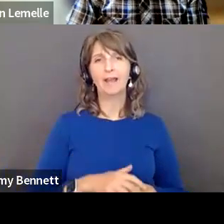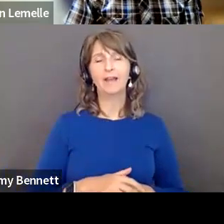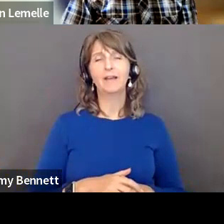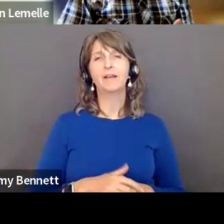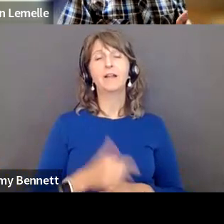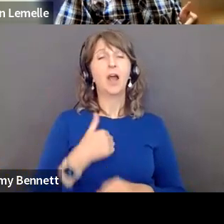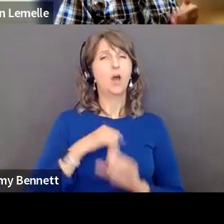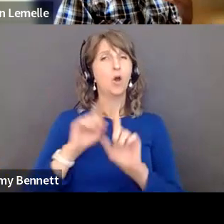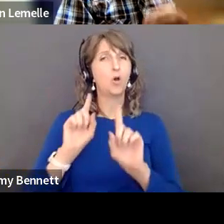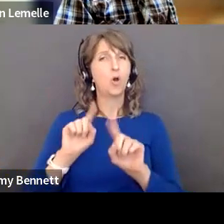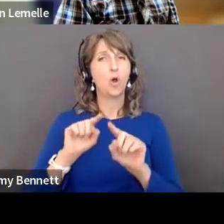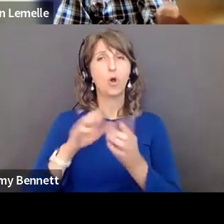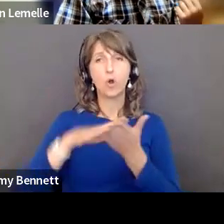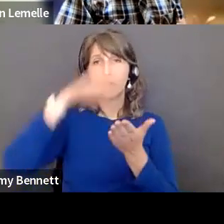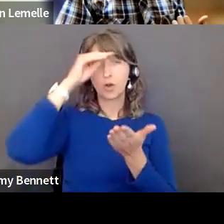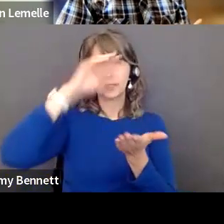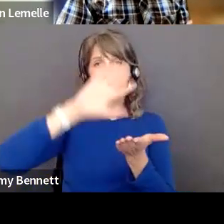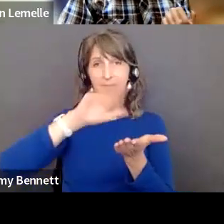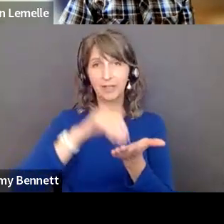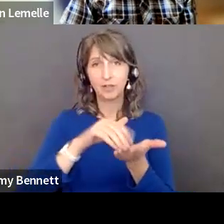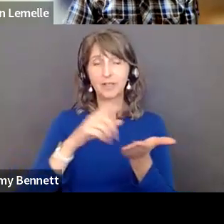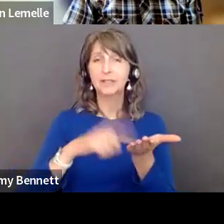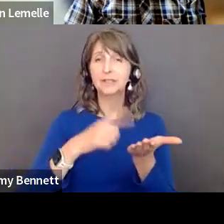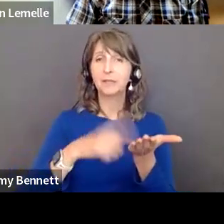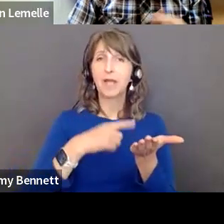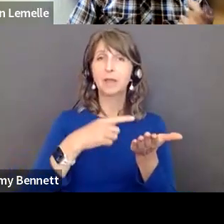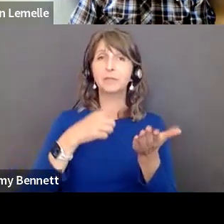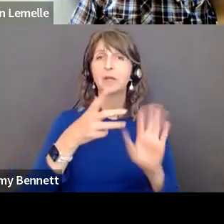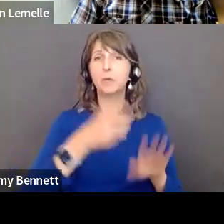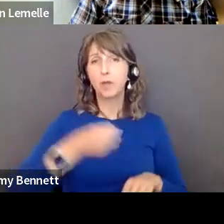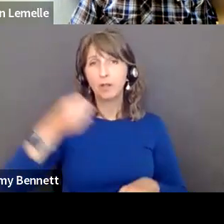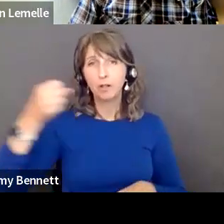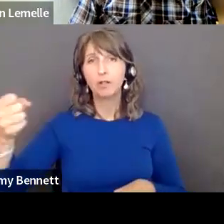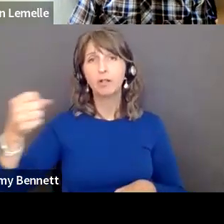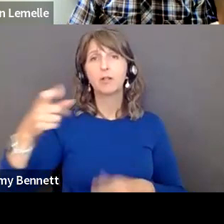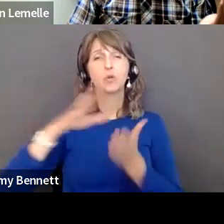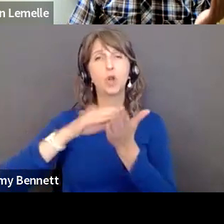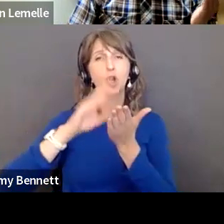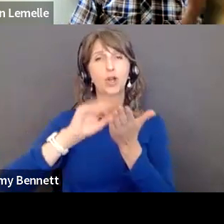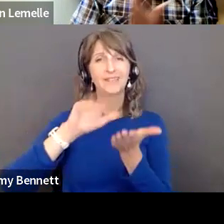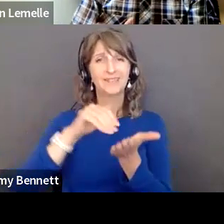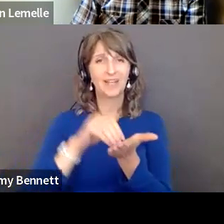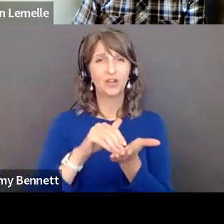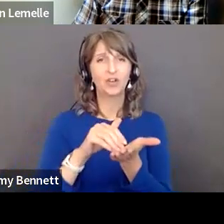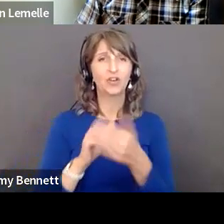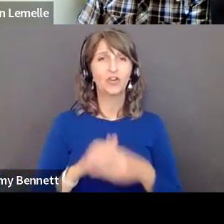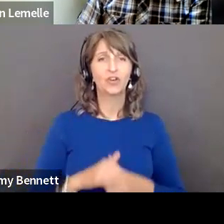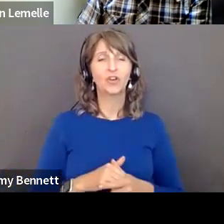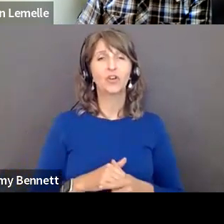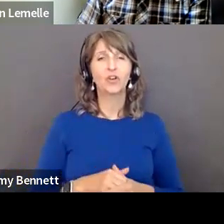They would take me out of class a certain period or a certain time. And I'll be there for a good while.